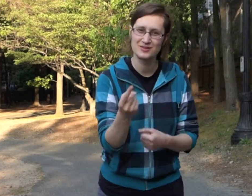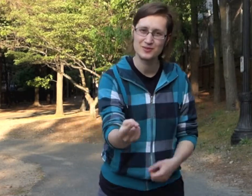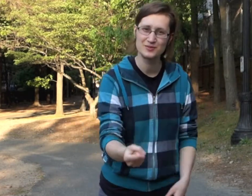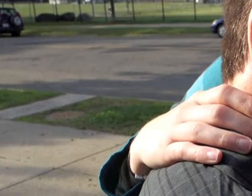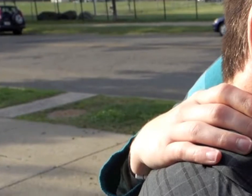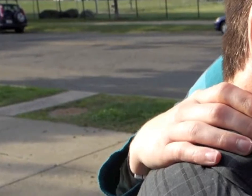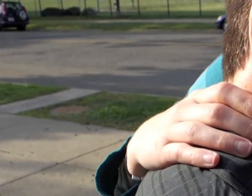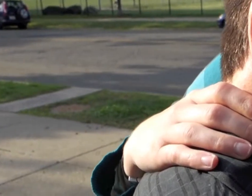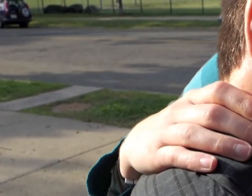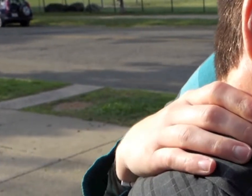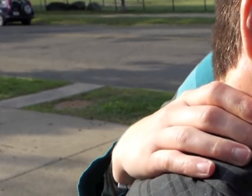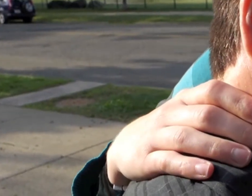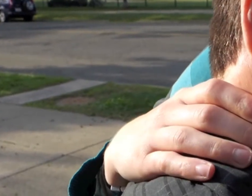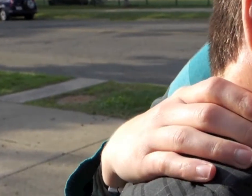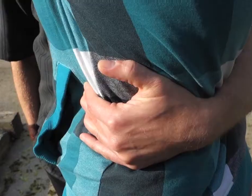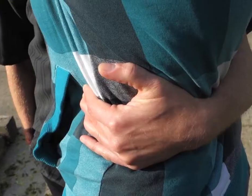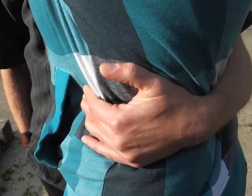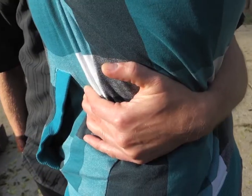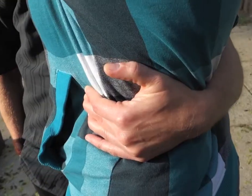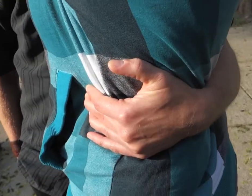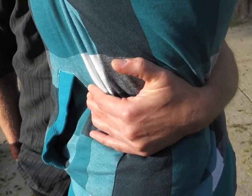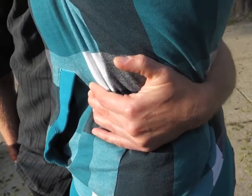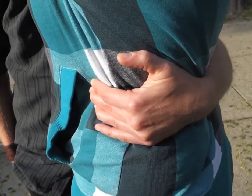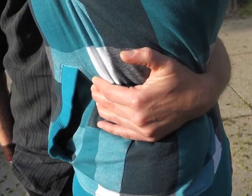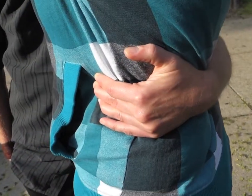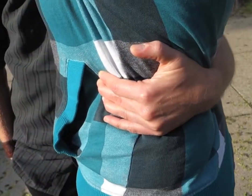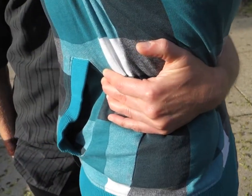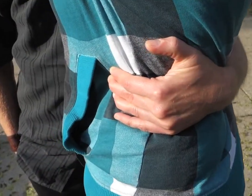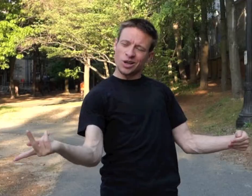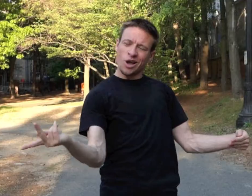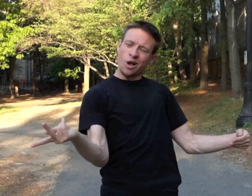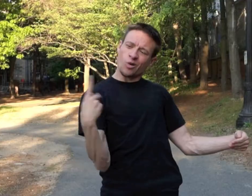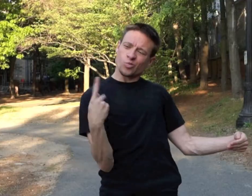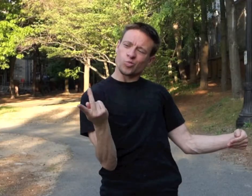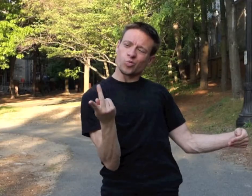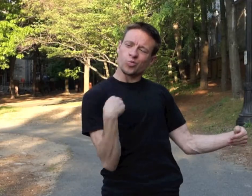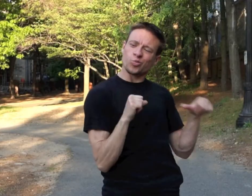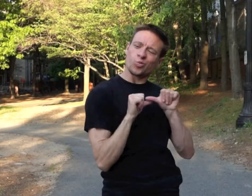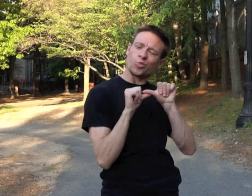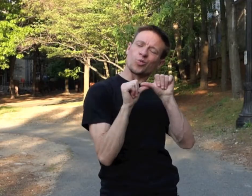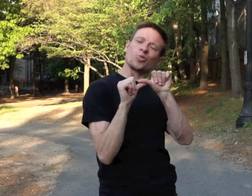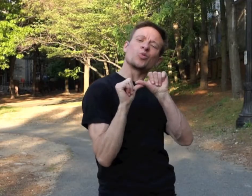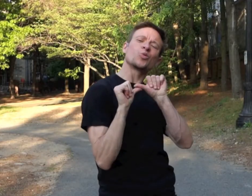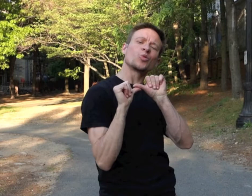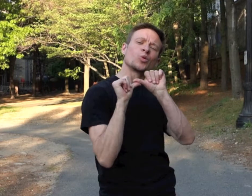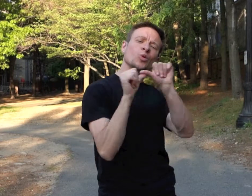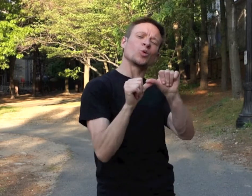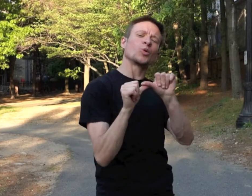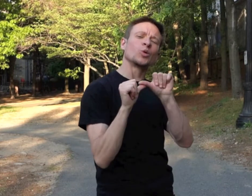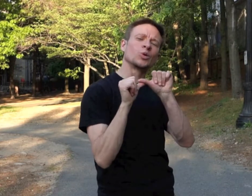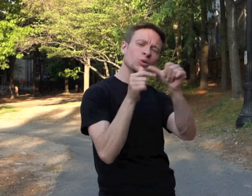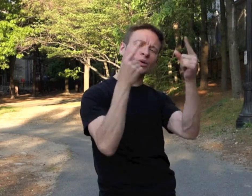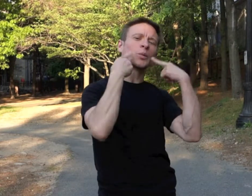Hand behind my neck, arm around my waist Never let me hit the ground, you'll never let me crash